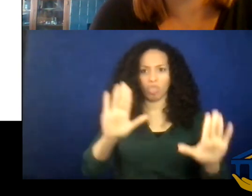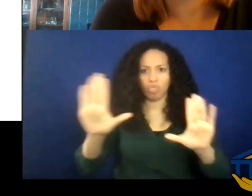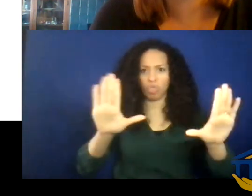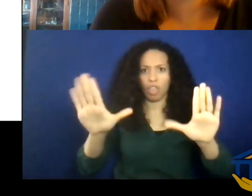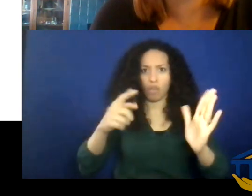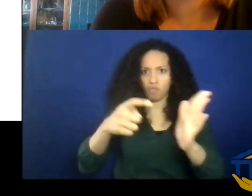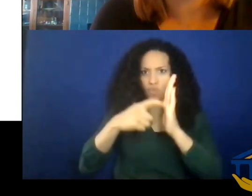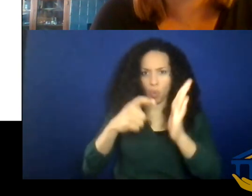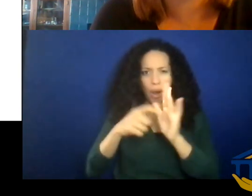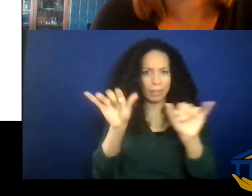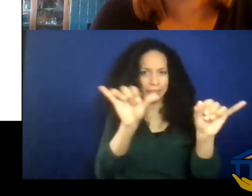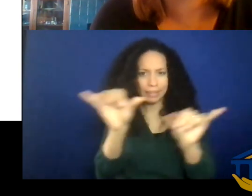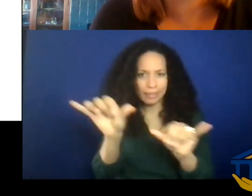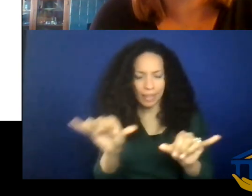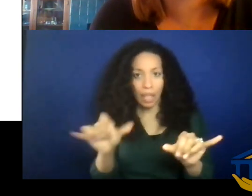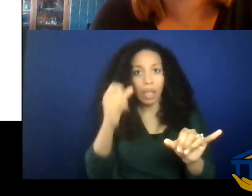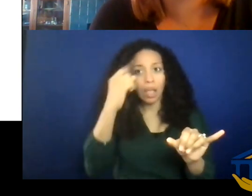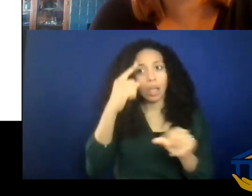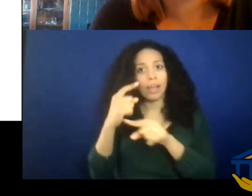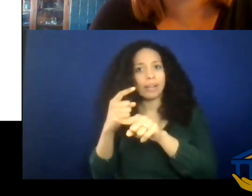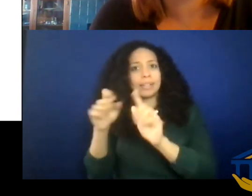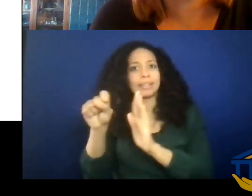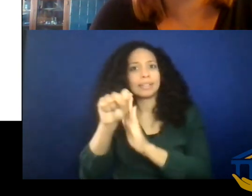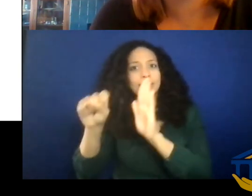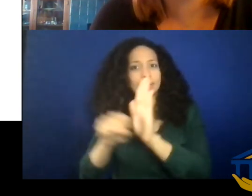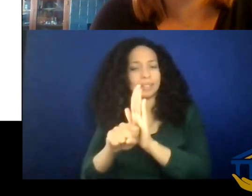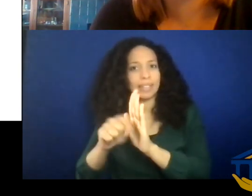but state law can at times bolster what the federal law requires,